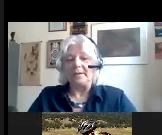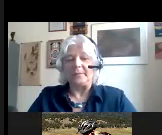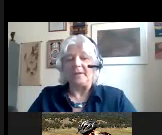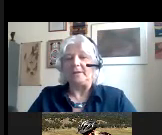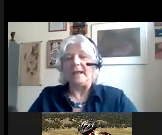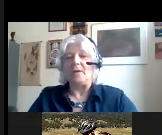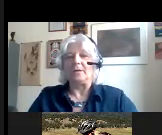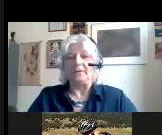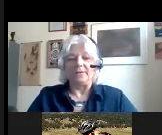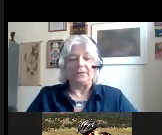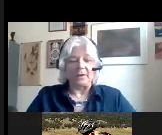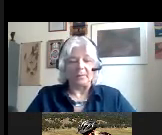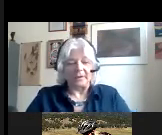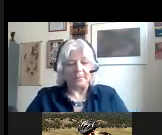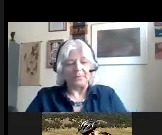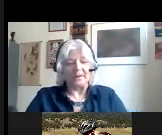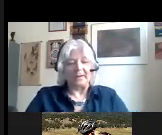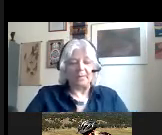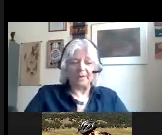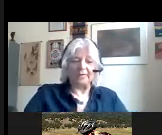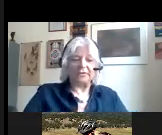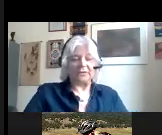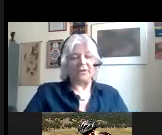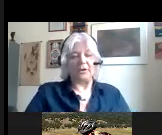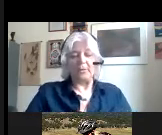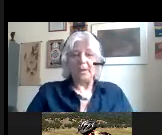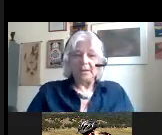I could probably spend an hour giving you some examples, but I want to give you just a few.